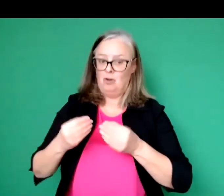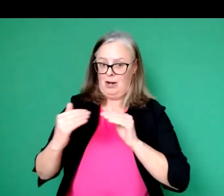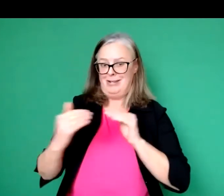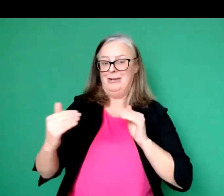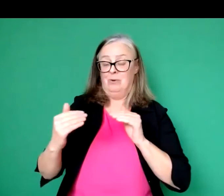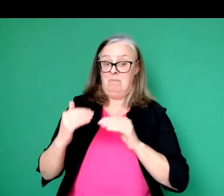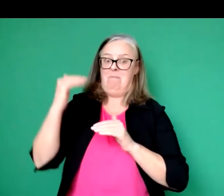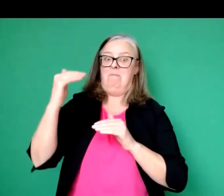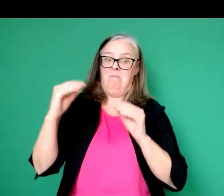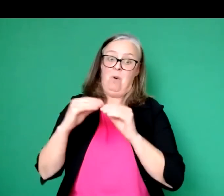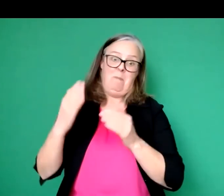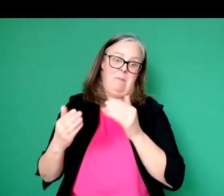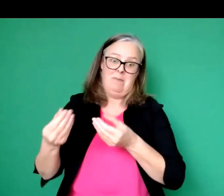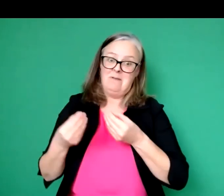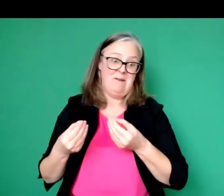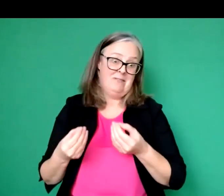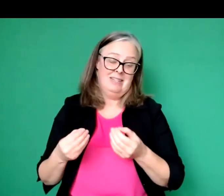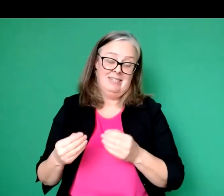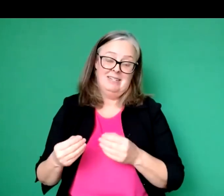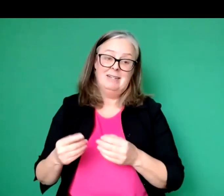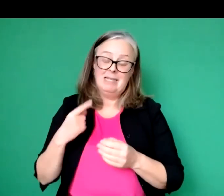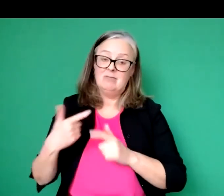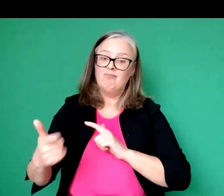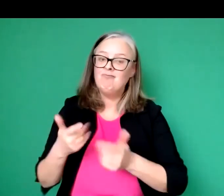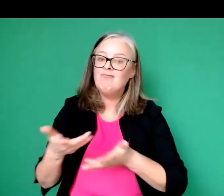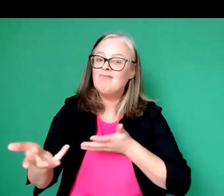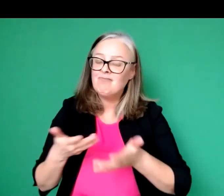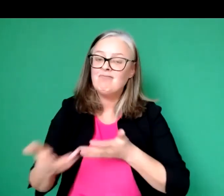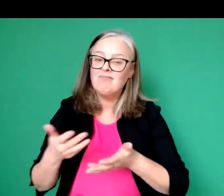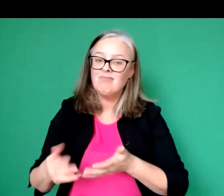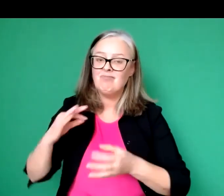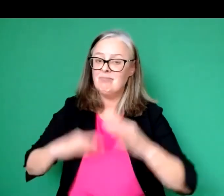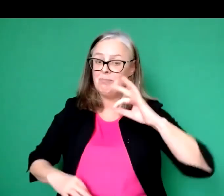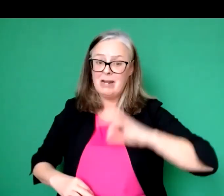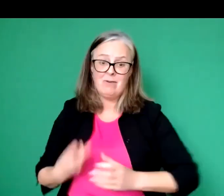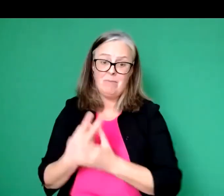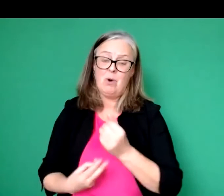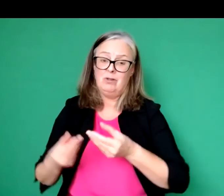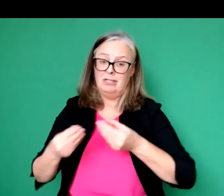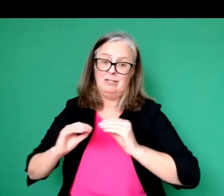because it is an interactive process right yeah thank you so much and i think it's really